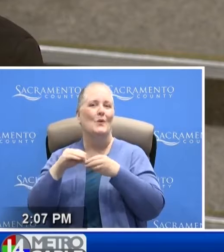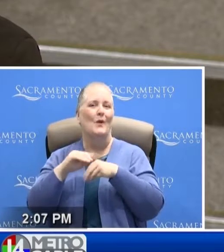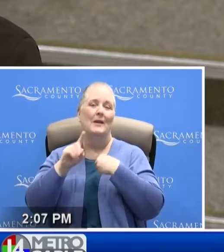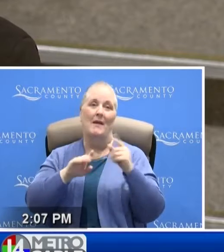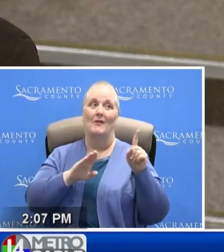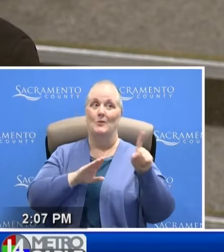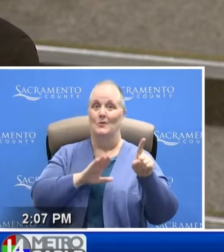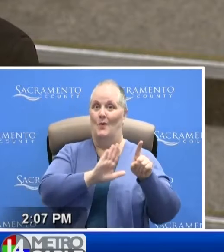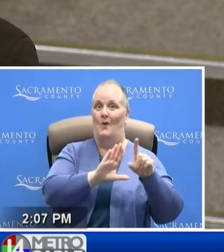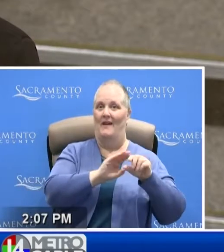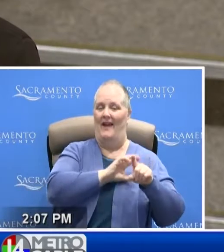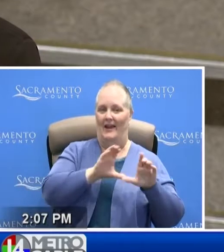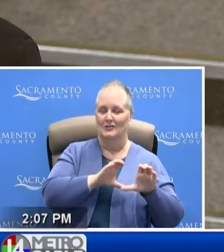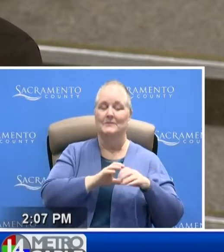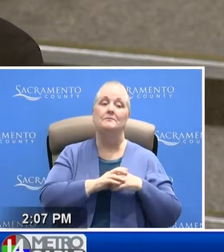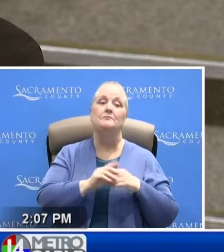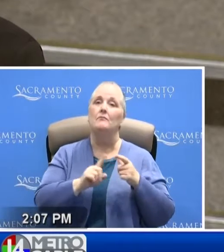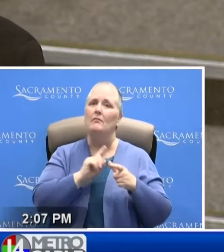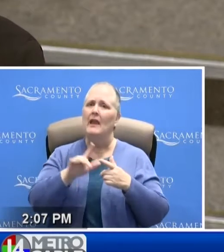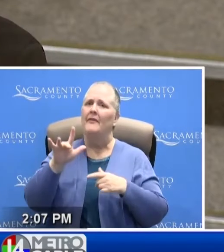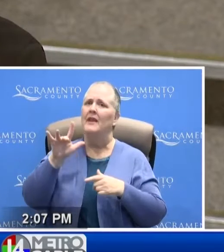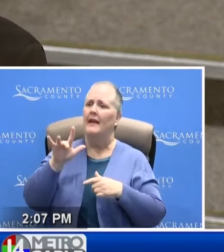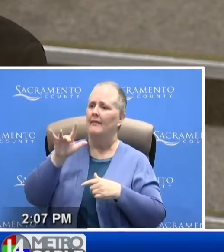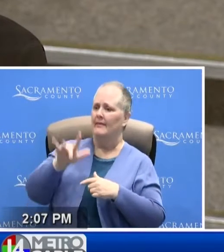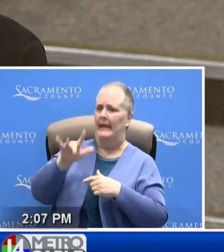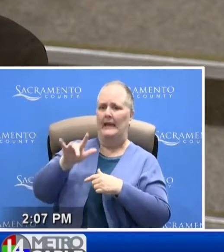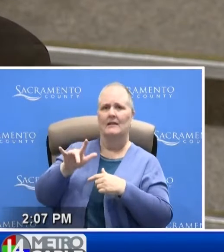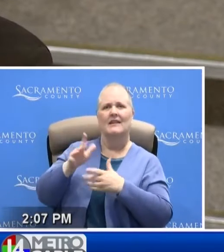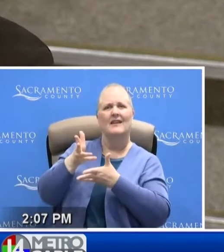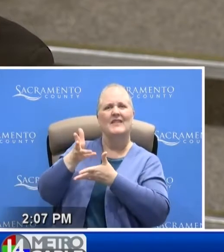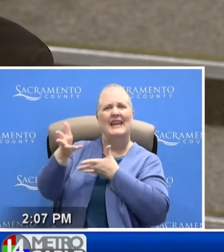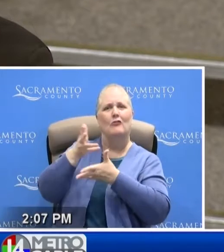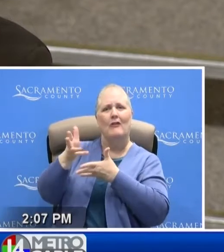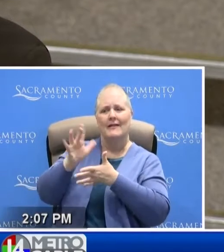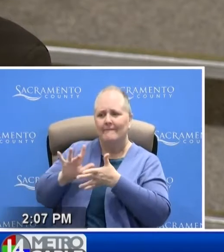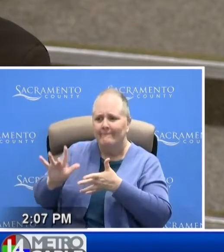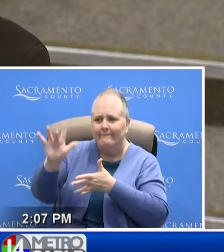a link to the interactive map so that members of the public can see the news.